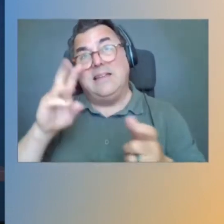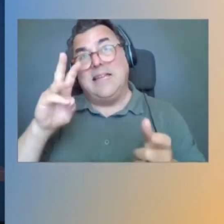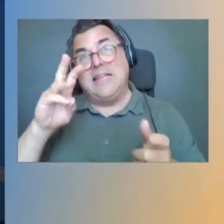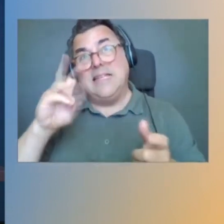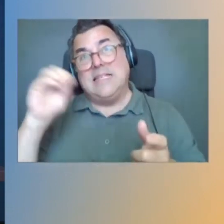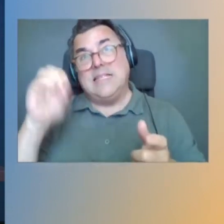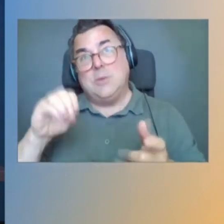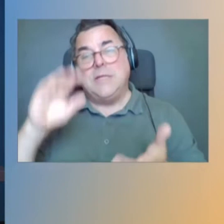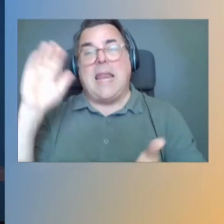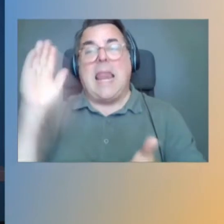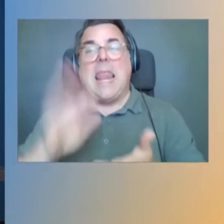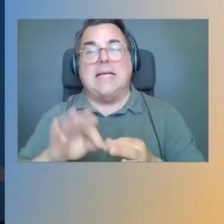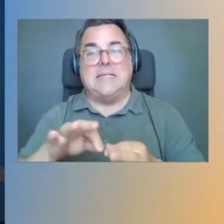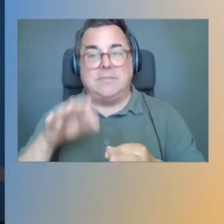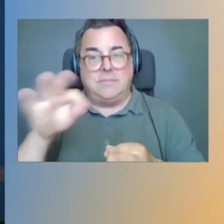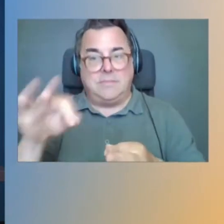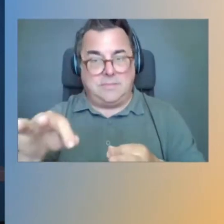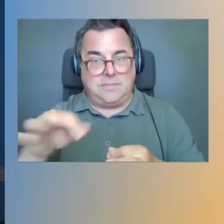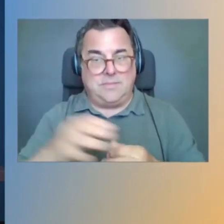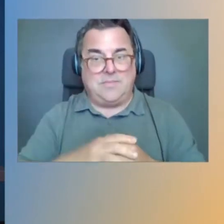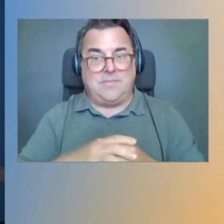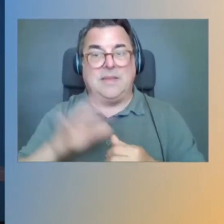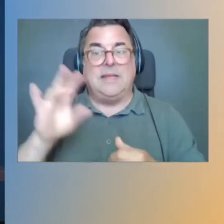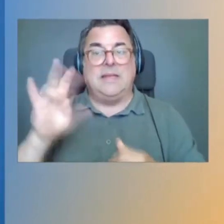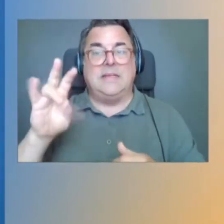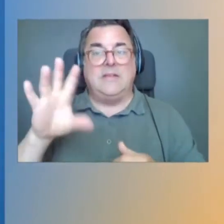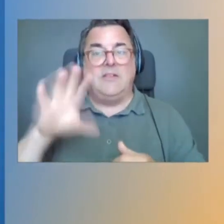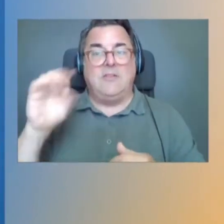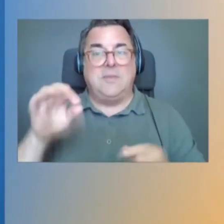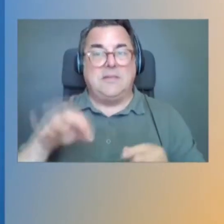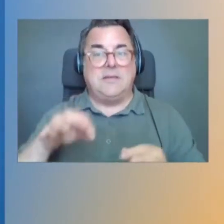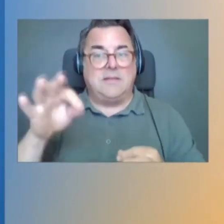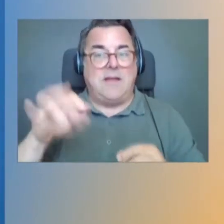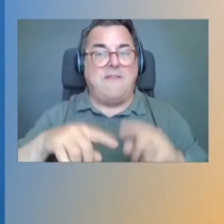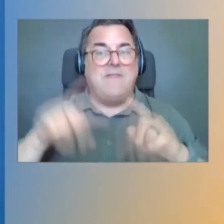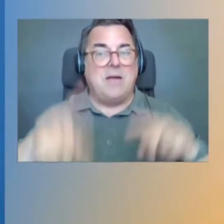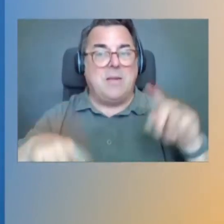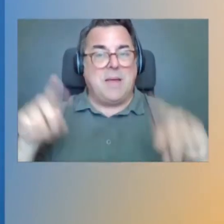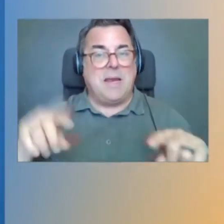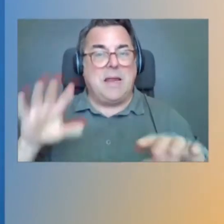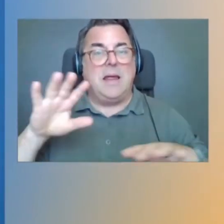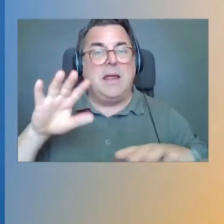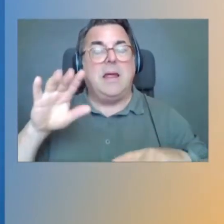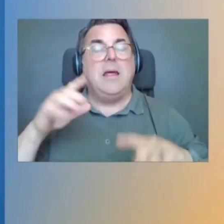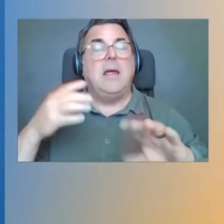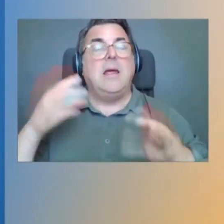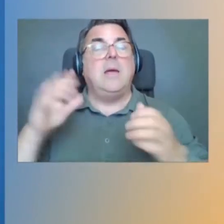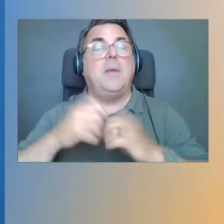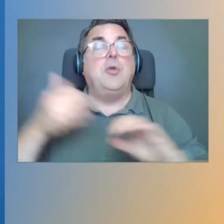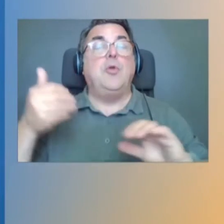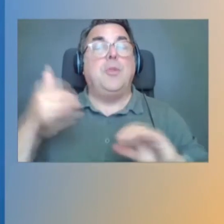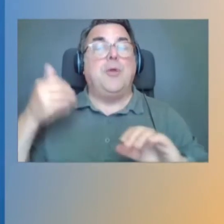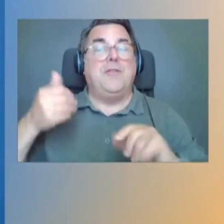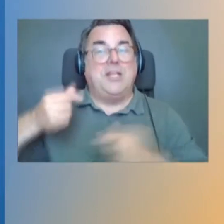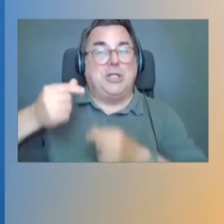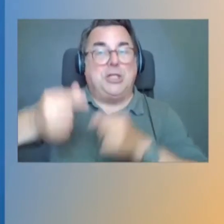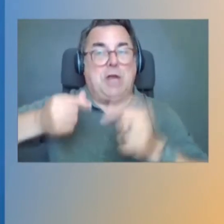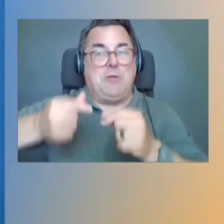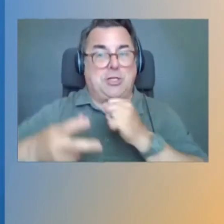and up to 75% lower latency variability compared to our previous generation storage instances, which by the way, were already flagship